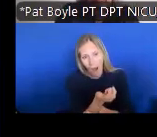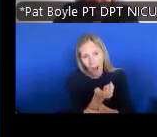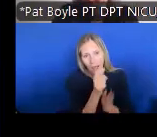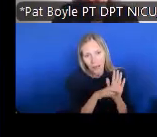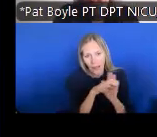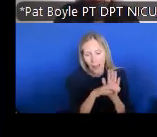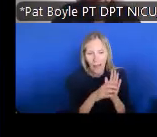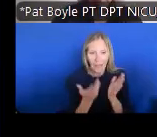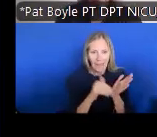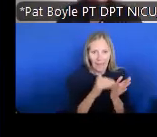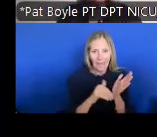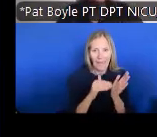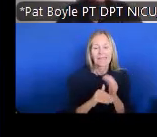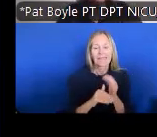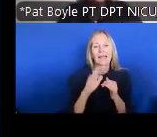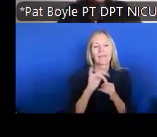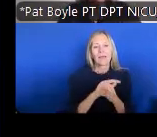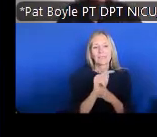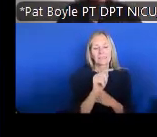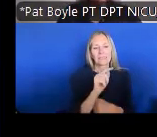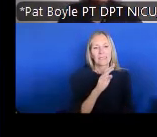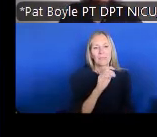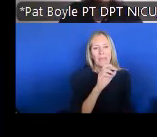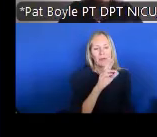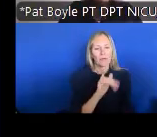that was T. Berry Brazelton. He was a mentor of mine. He